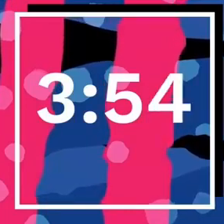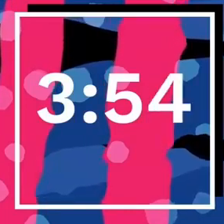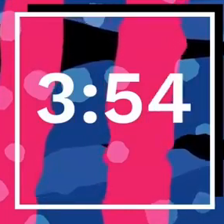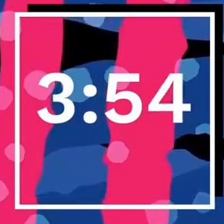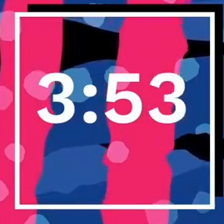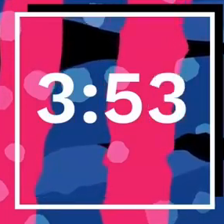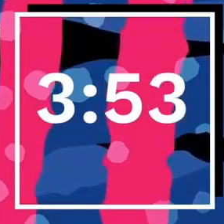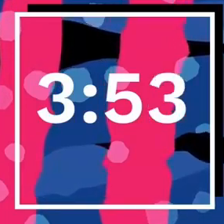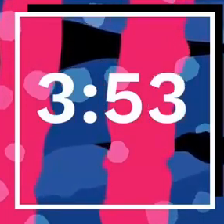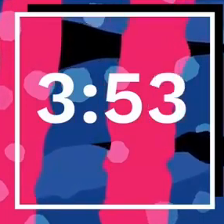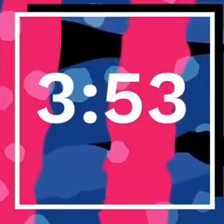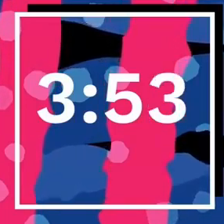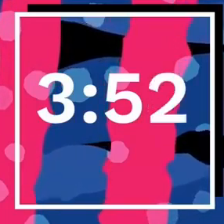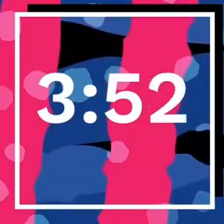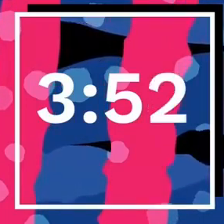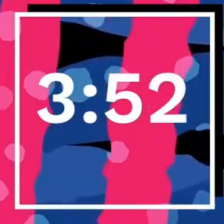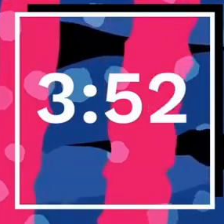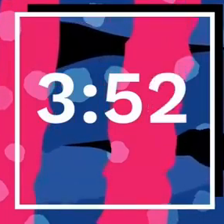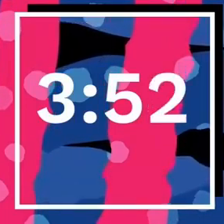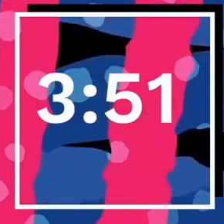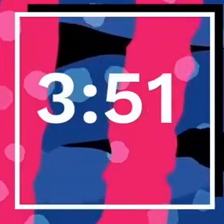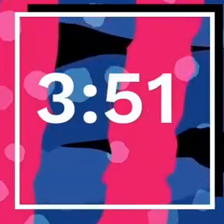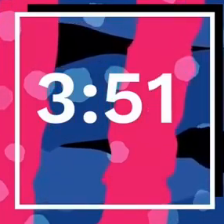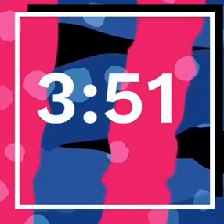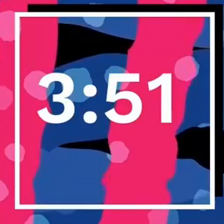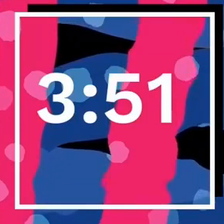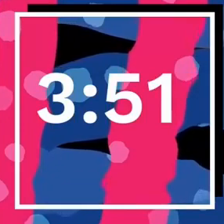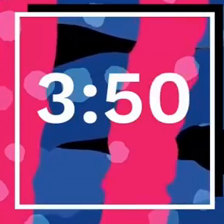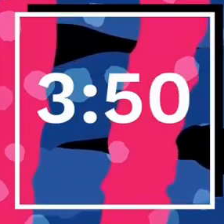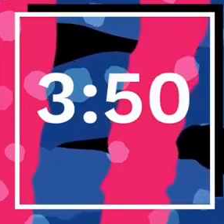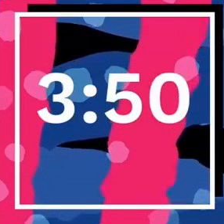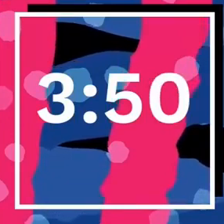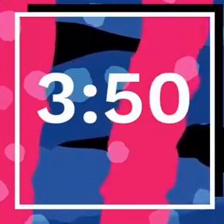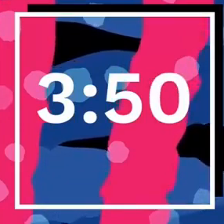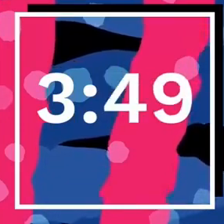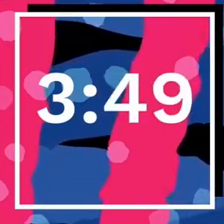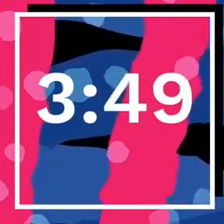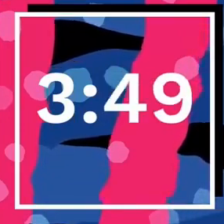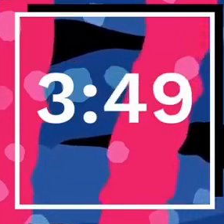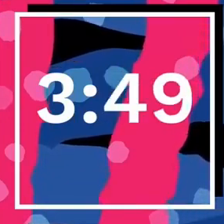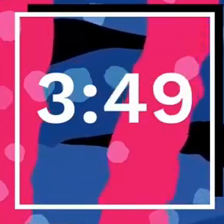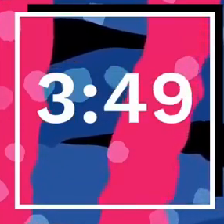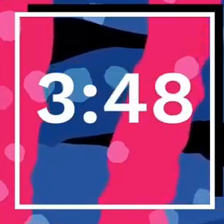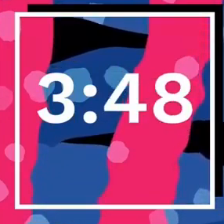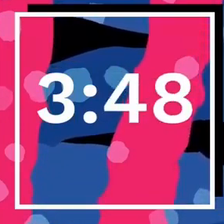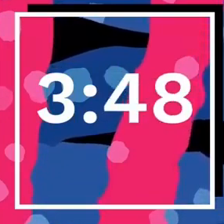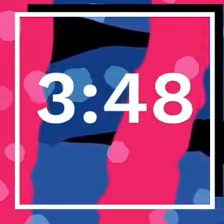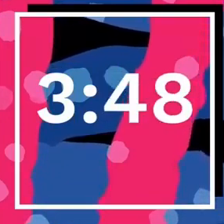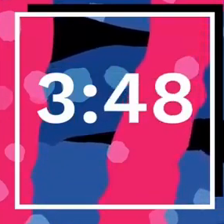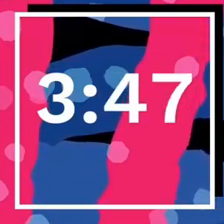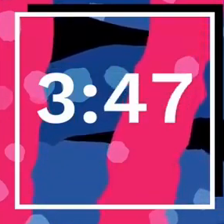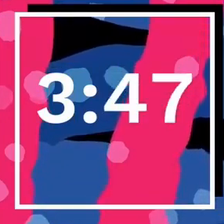MORE THAN 300,000 KIDS COULD SOON BE LIVING BETTER LIVES IN SACRAMENTO COUNTY THANKS TO A HELPING HAND FROM THE FEDERAL GOVERNMENT.THAT'S NUMBER OF